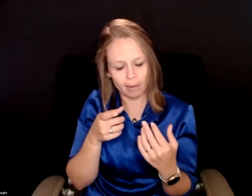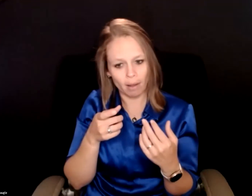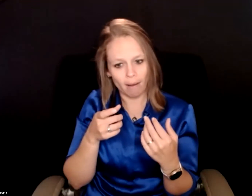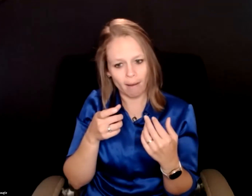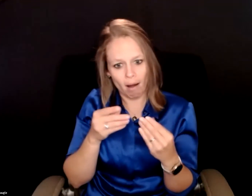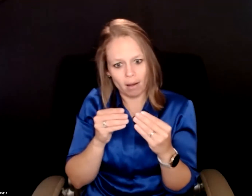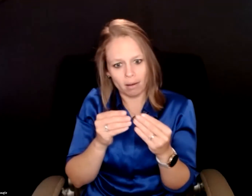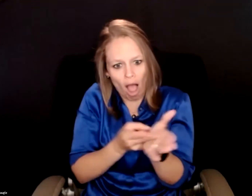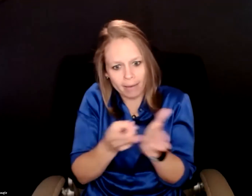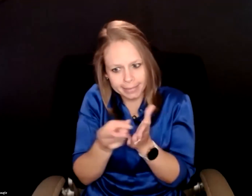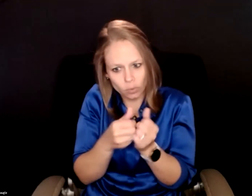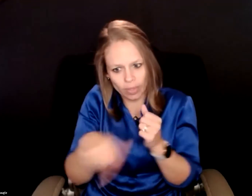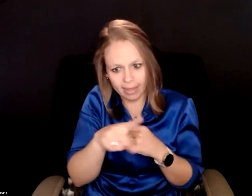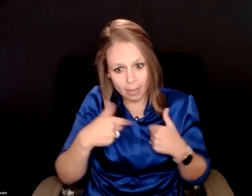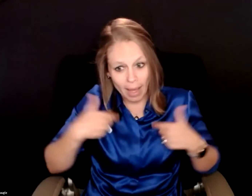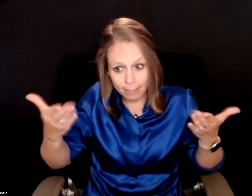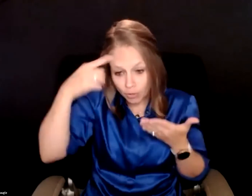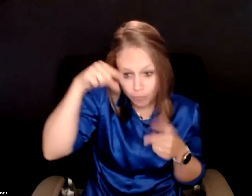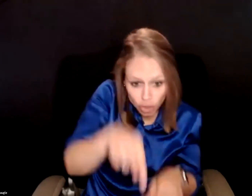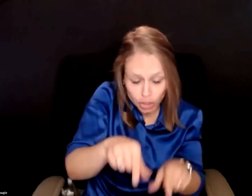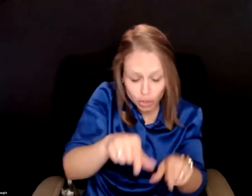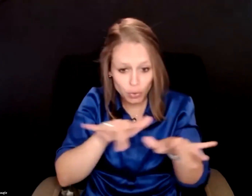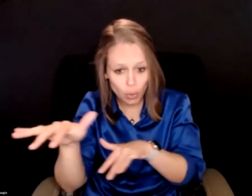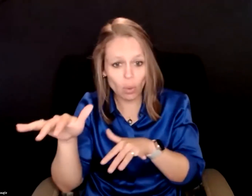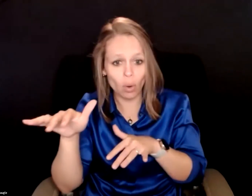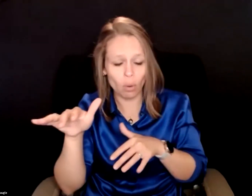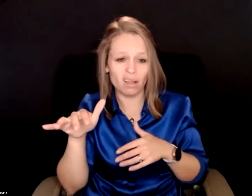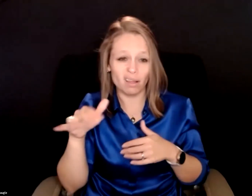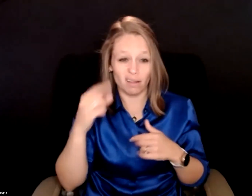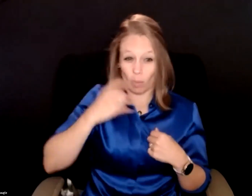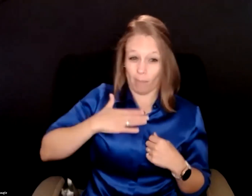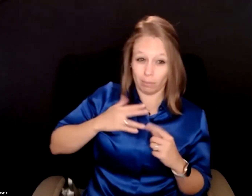If you do not do that. It's one of the biggest things with care from my perspective.